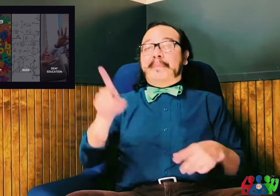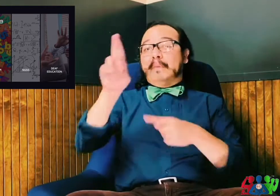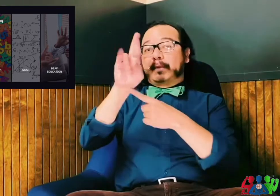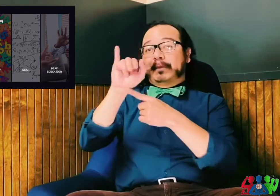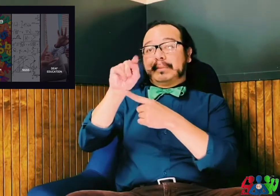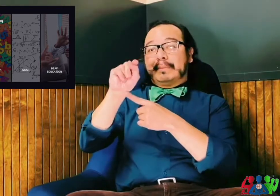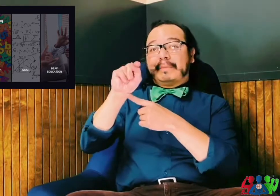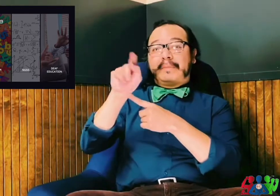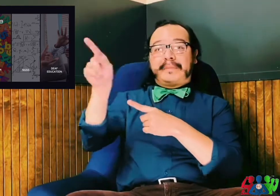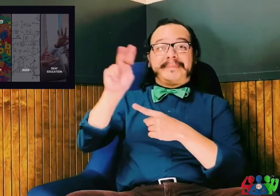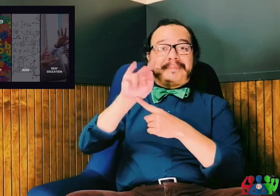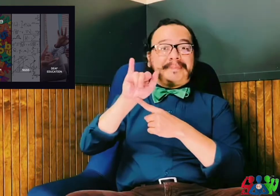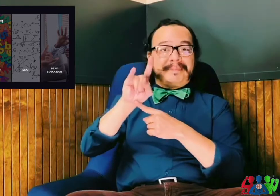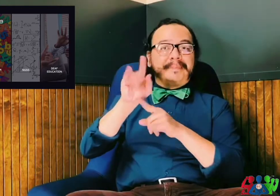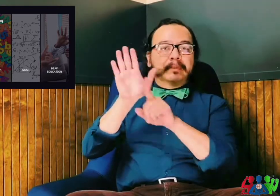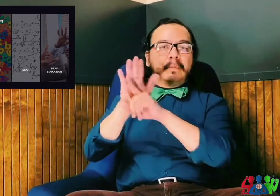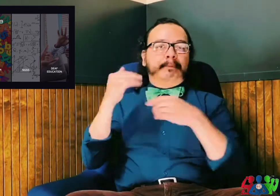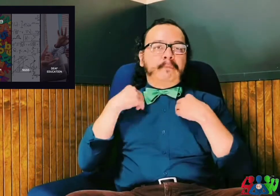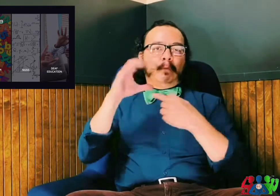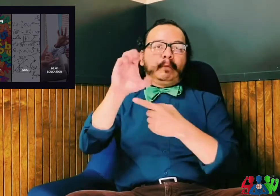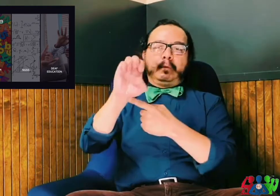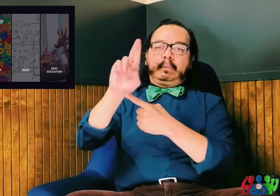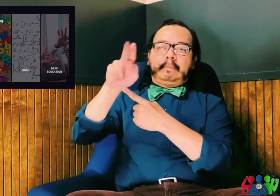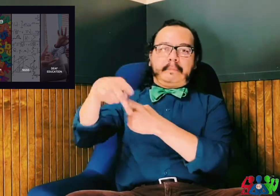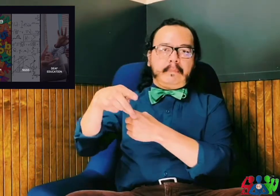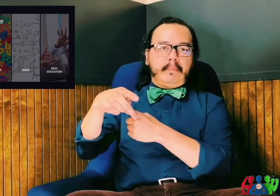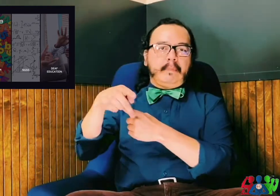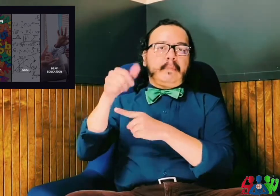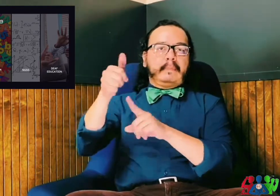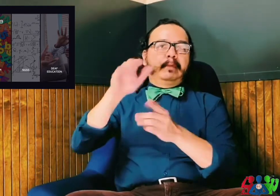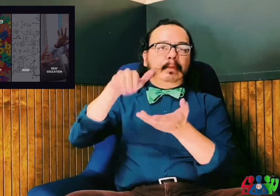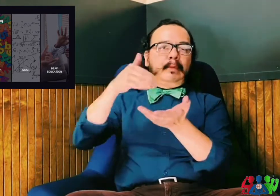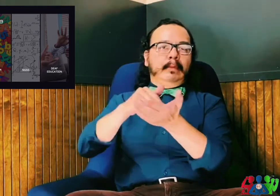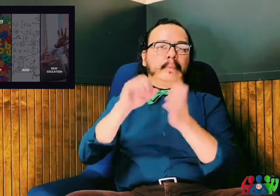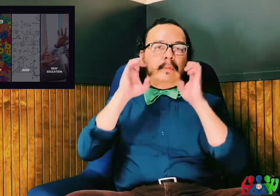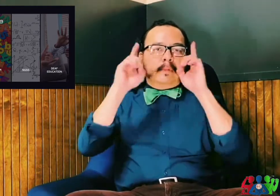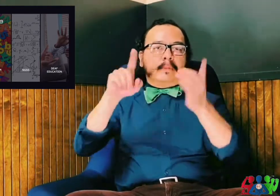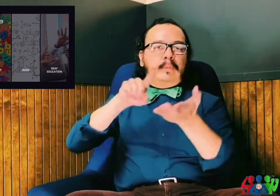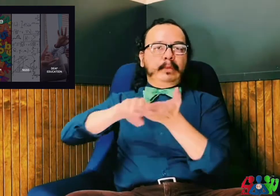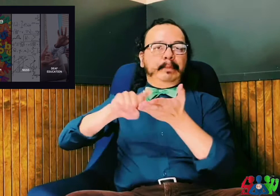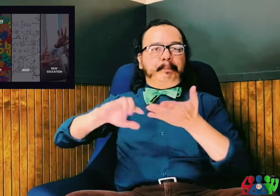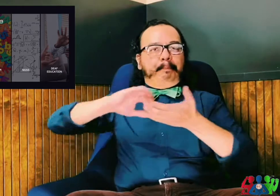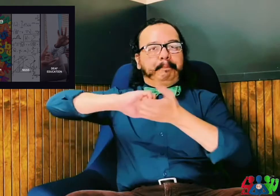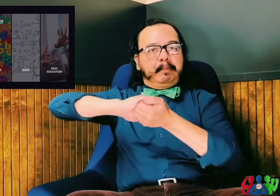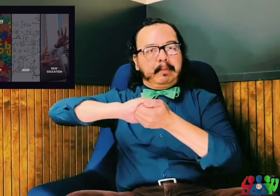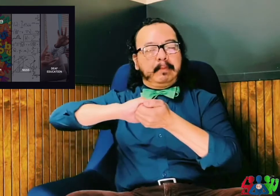Rochester Institute of Technology/National Technical Institute of the Deaf's Center for Education Research Partnerships,